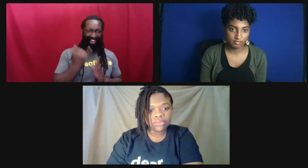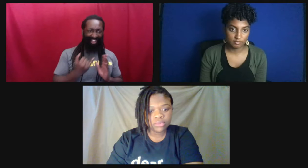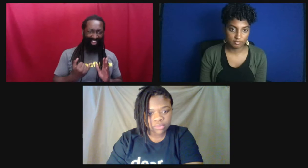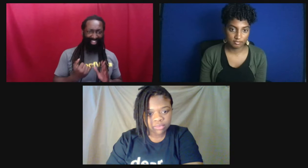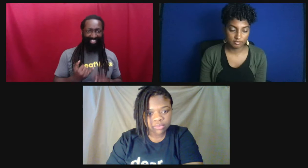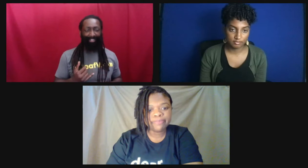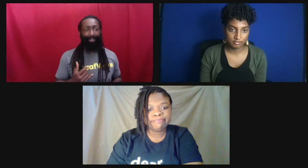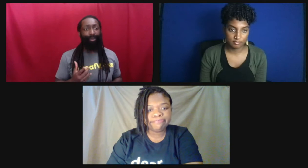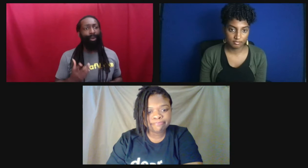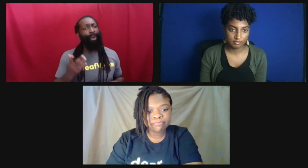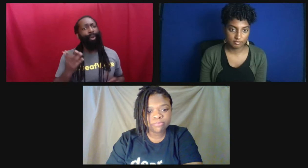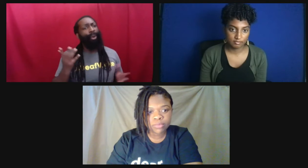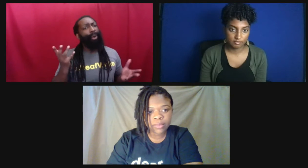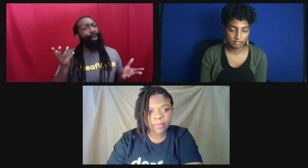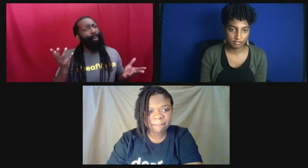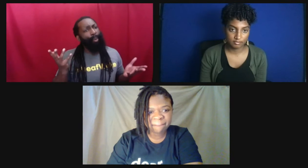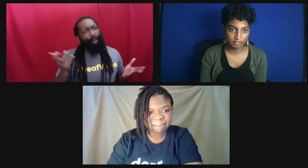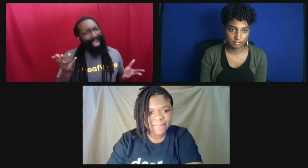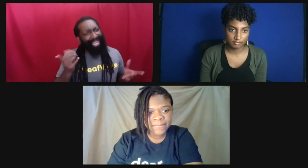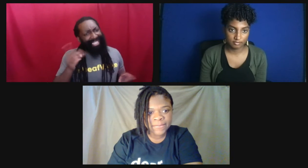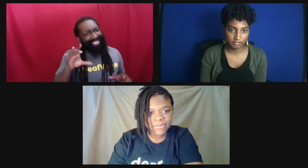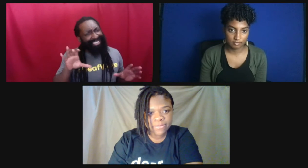You know, things that were taken away from you as an artist.